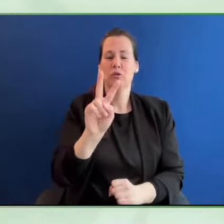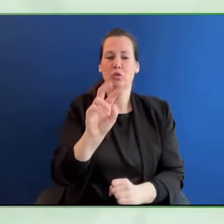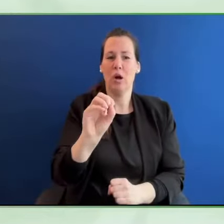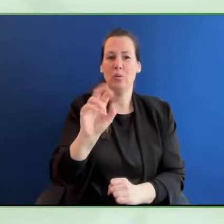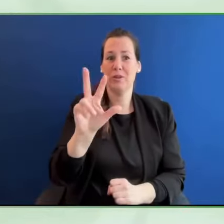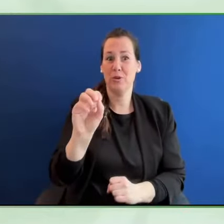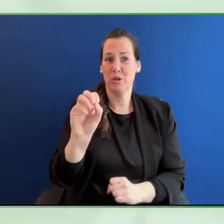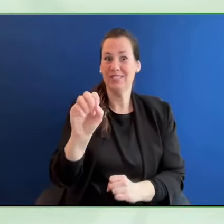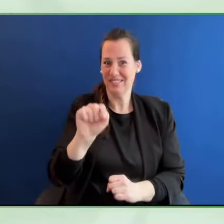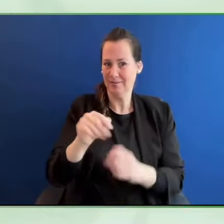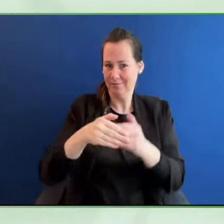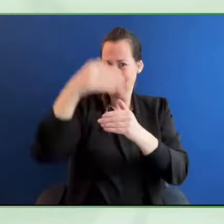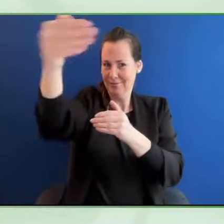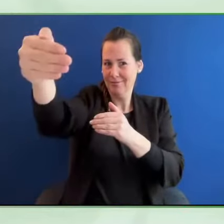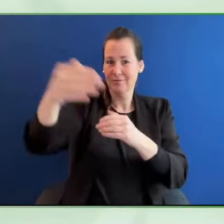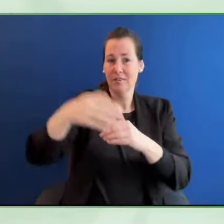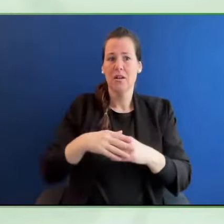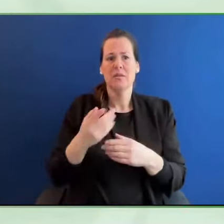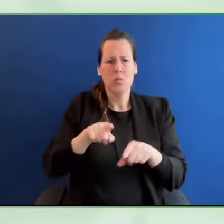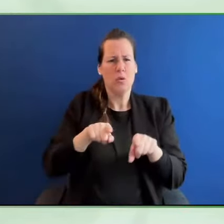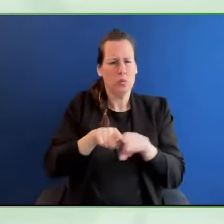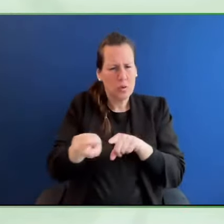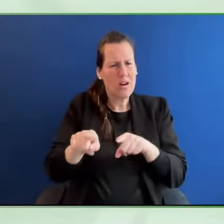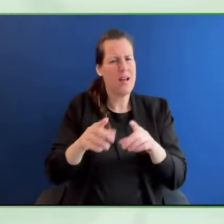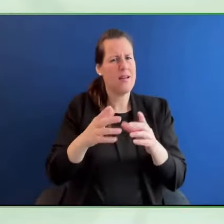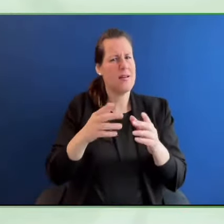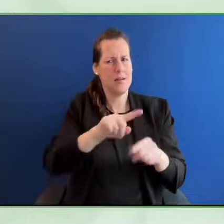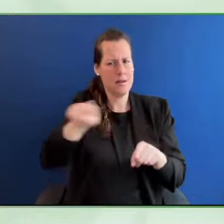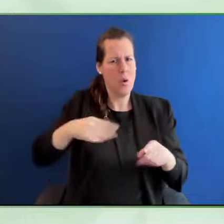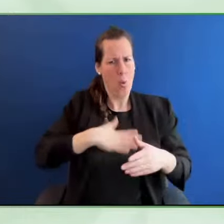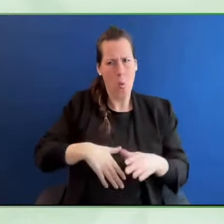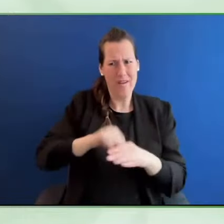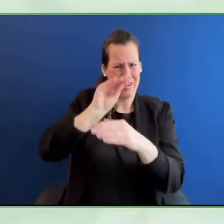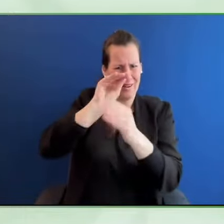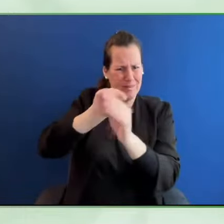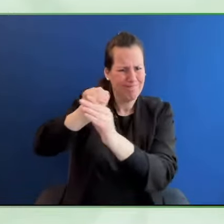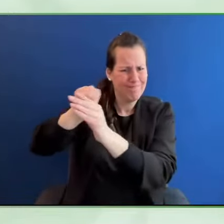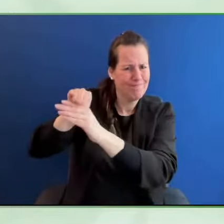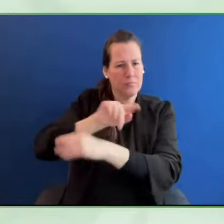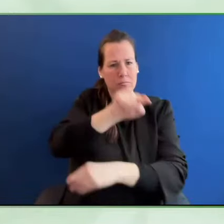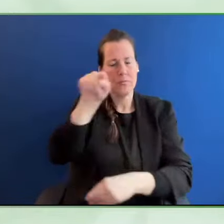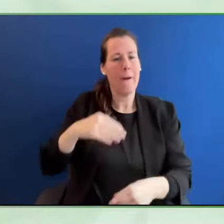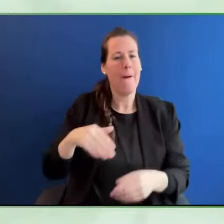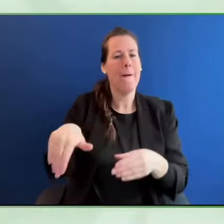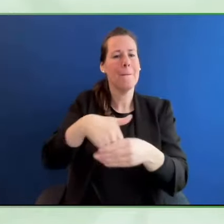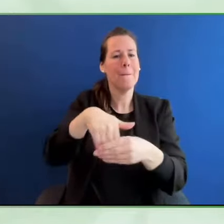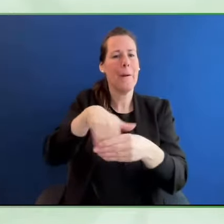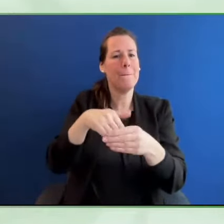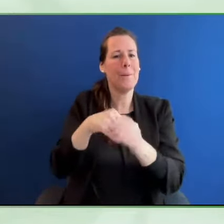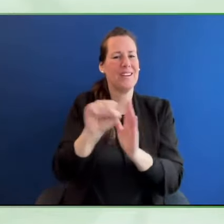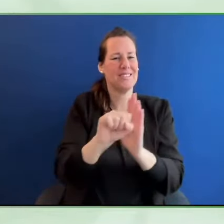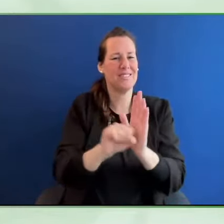A lot of the work is about discussions, not from person-to-person but from country to